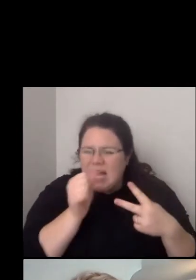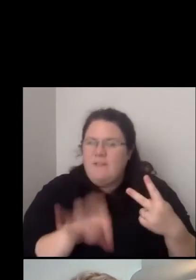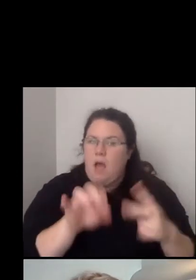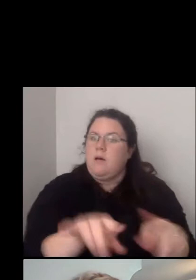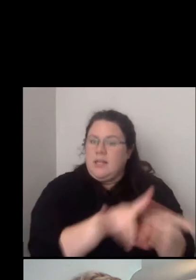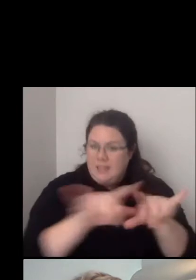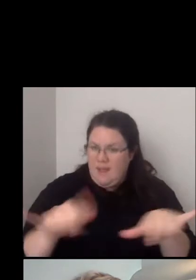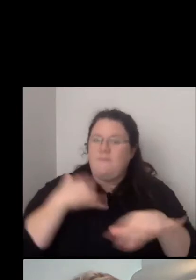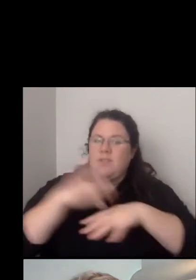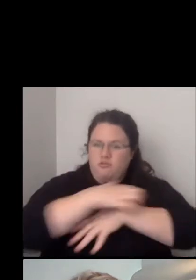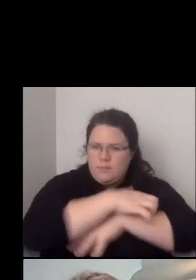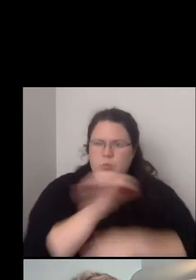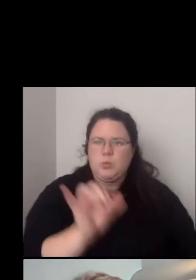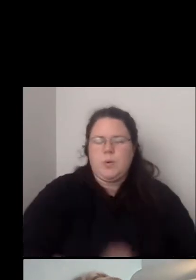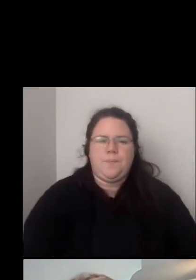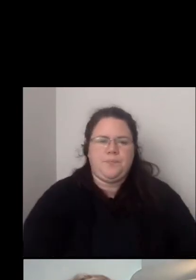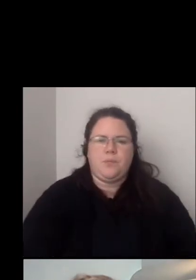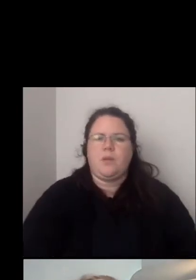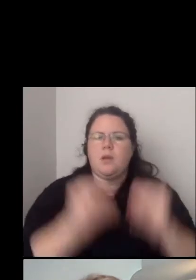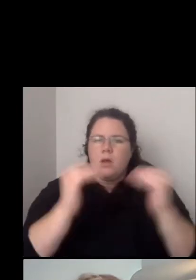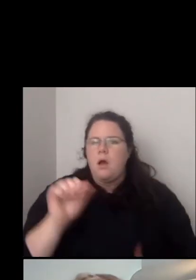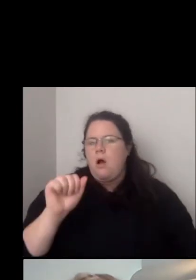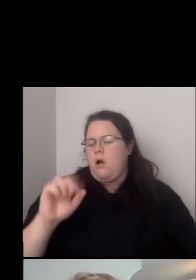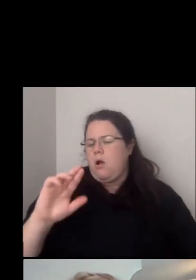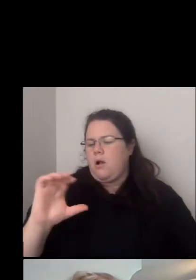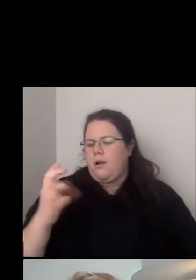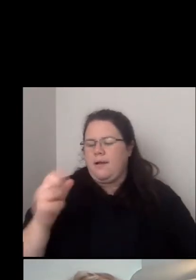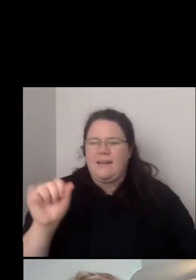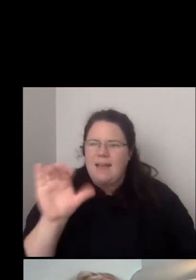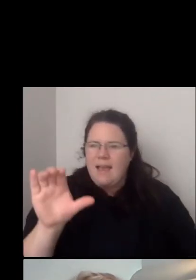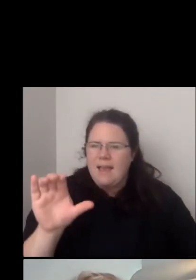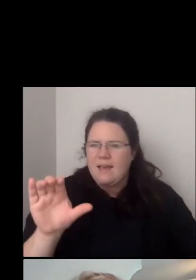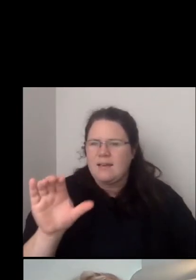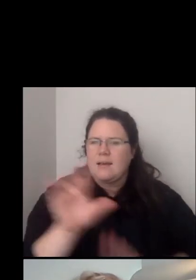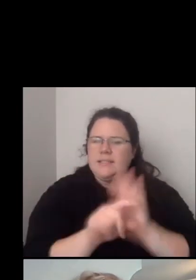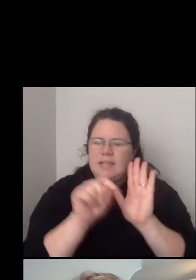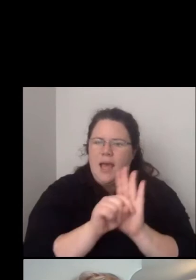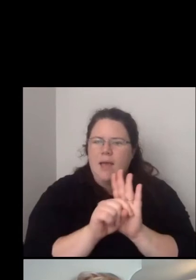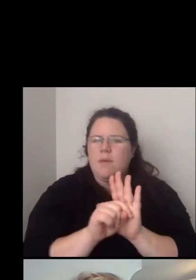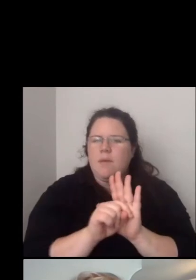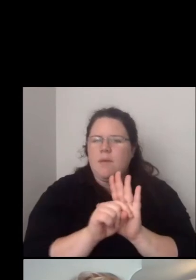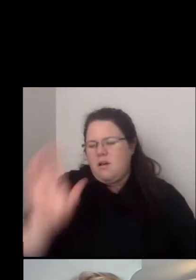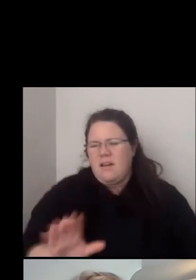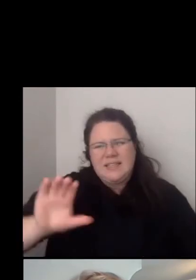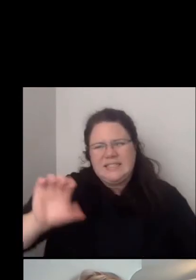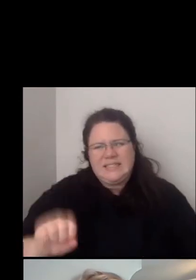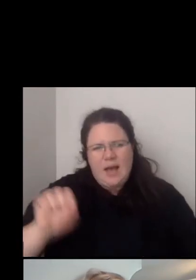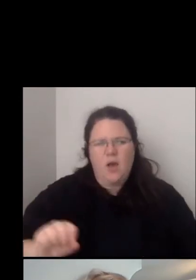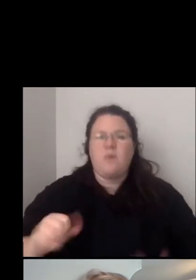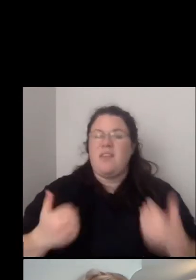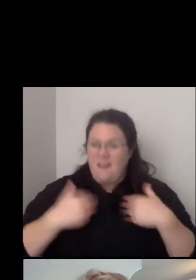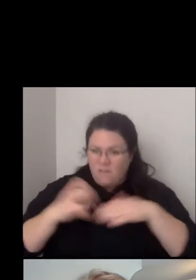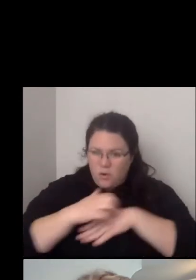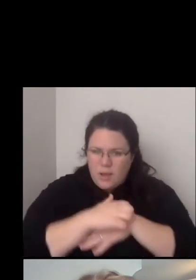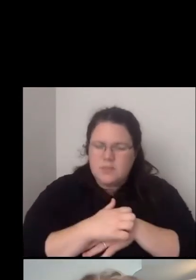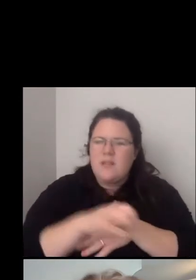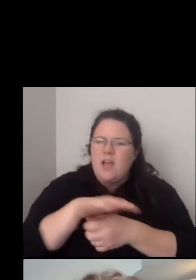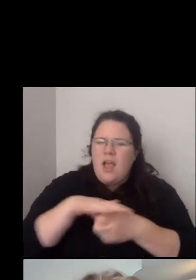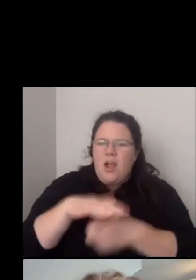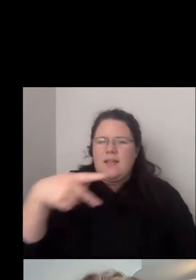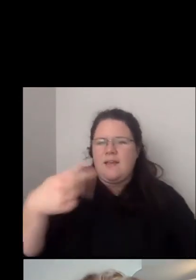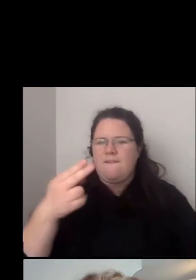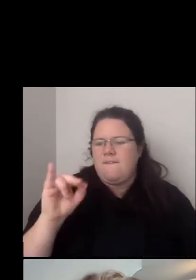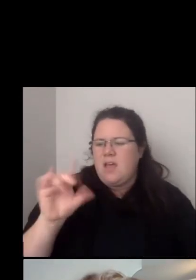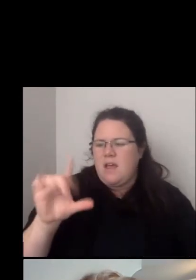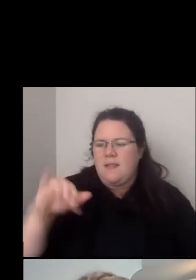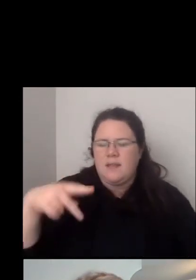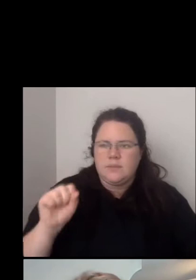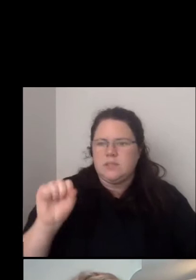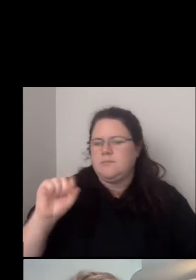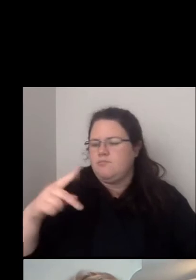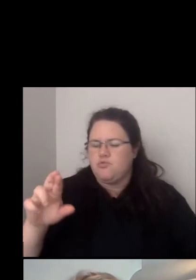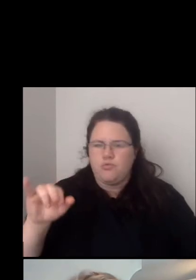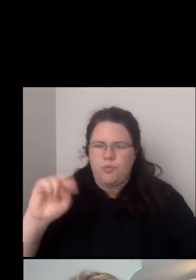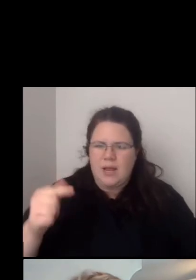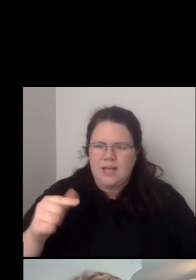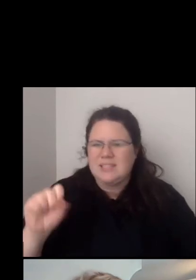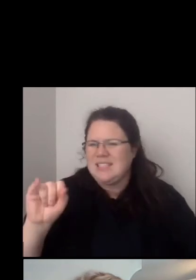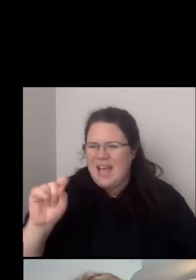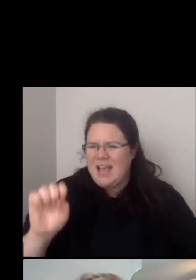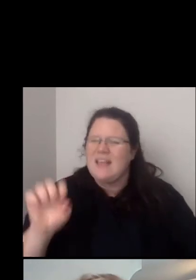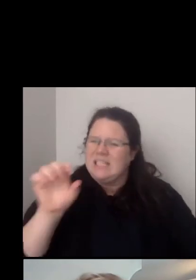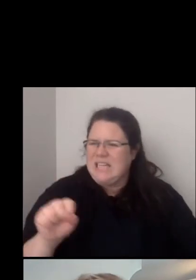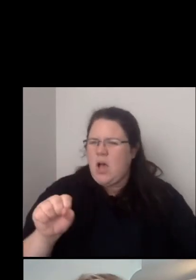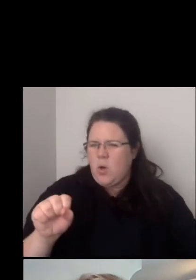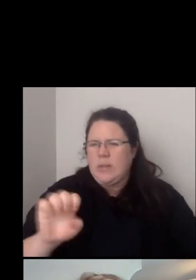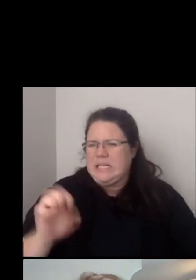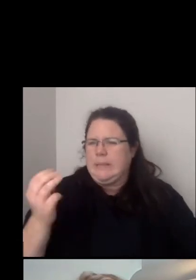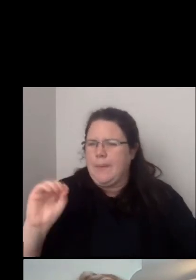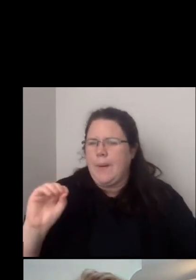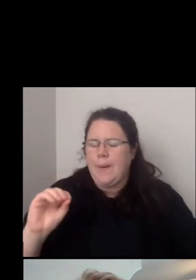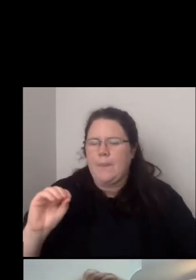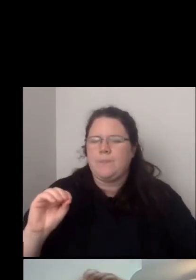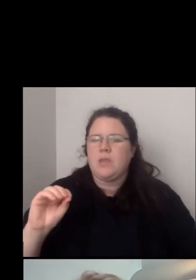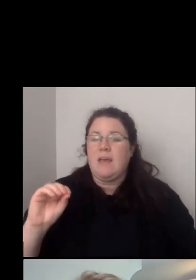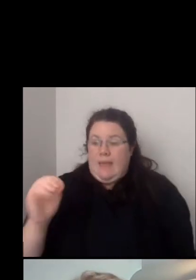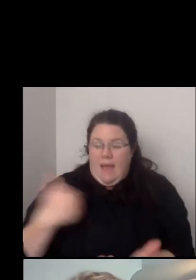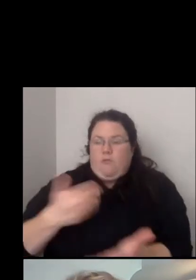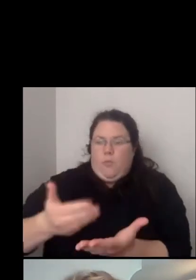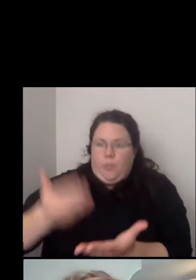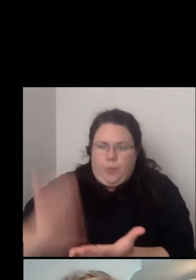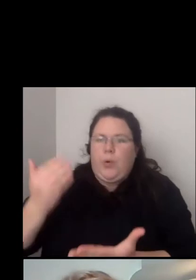The archaic period, there are sites across the mid-south that have grapes in them, including the Phillips Spring site, which is here in southeastern Missouri, and it has the evidence for the earliest domesticated squash in eastern North America.